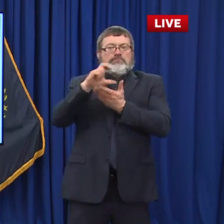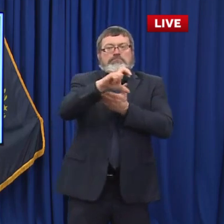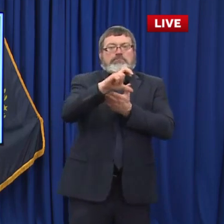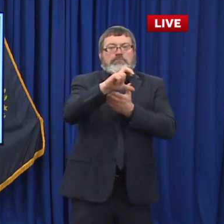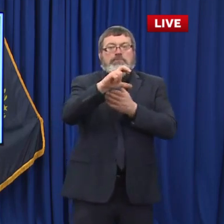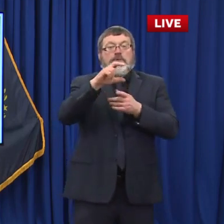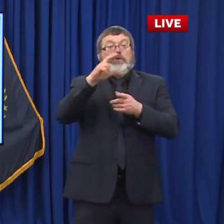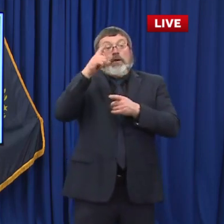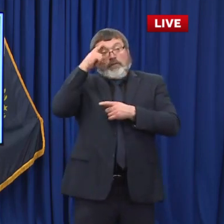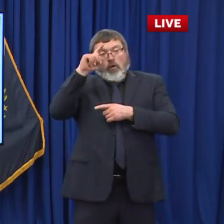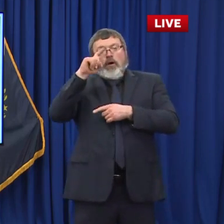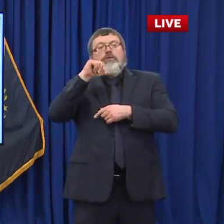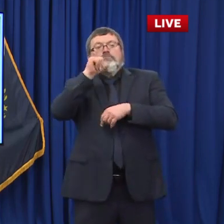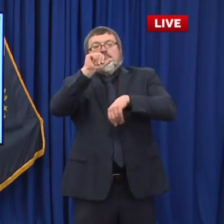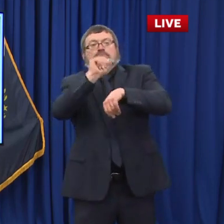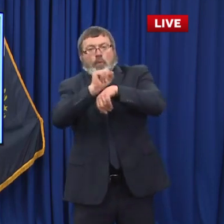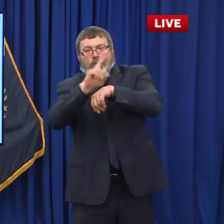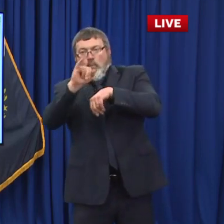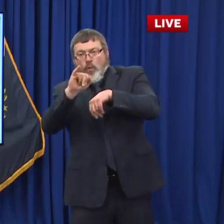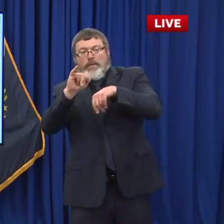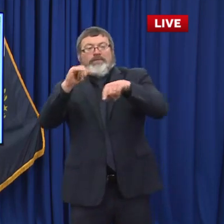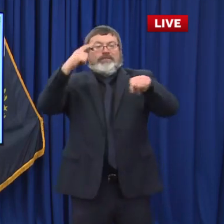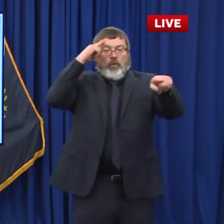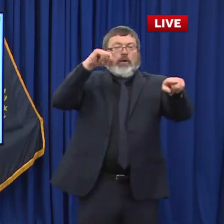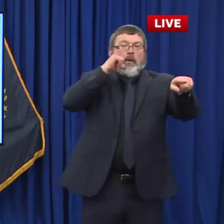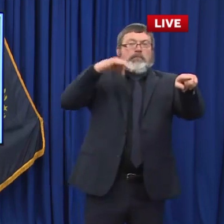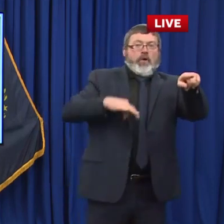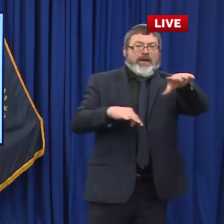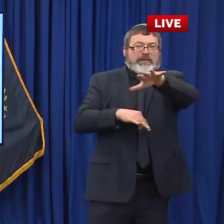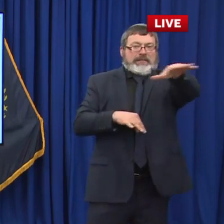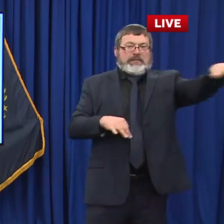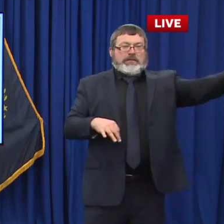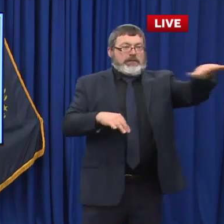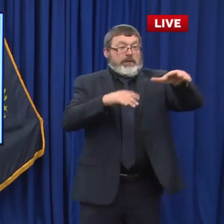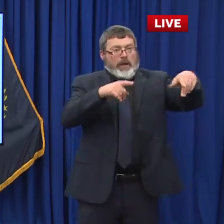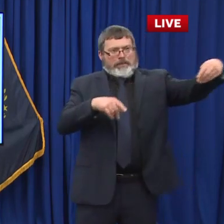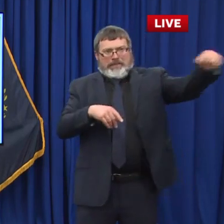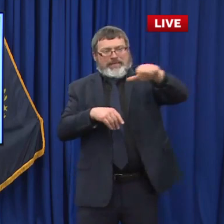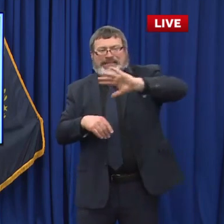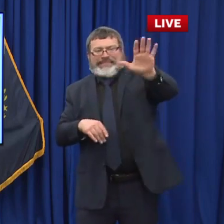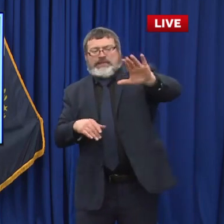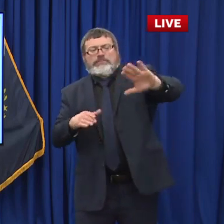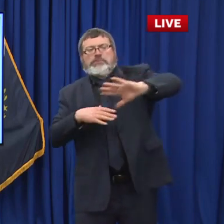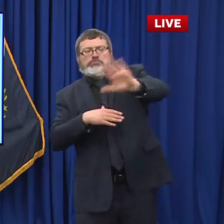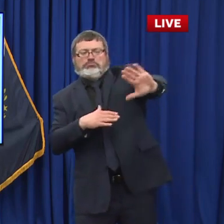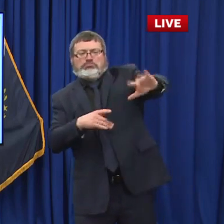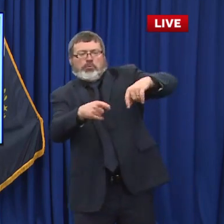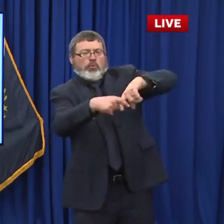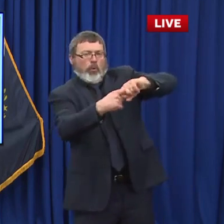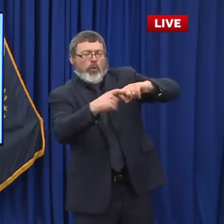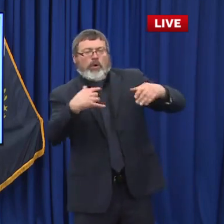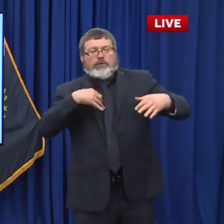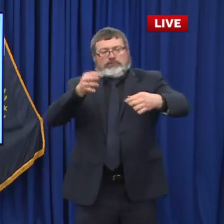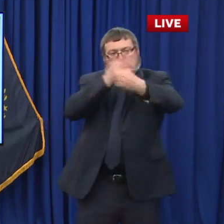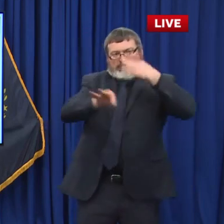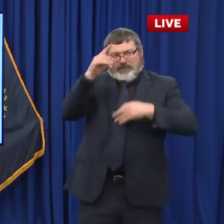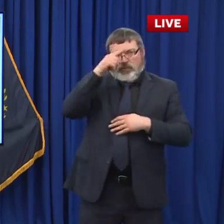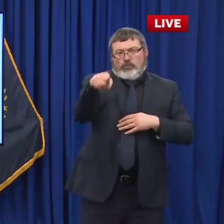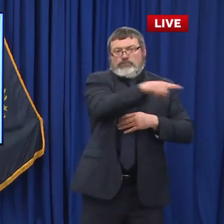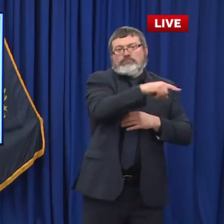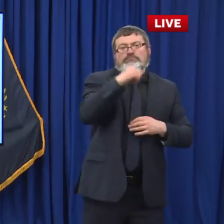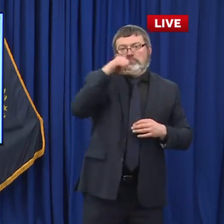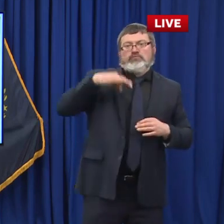THERE IS ABOUT $12 MILLION WE WILL BE ALLOCATING TO MAKE SURE THAT COST IS NOT BORNE BY NONPROFITS.